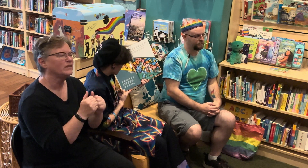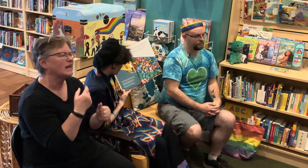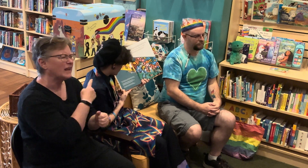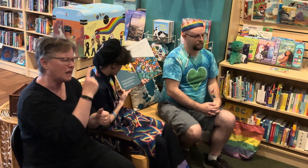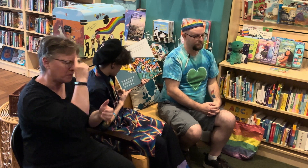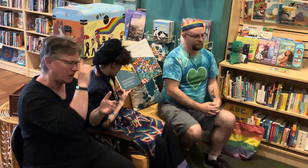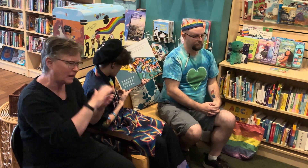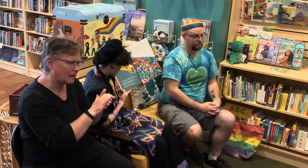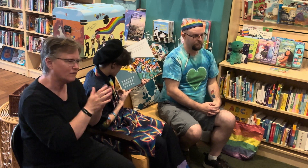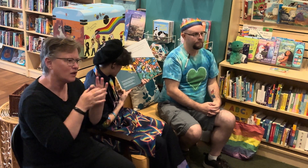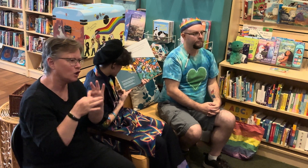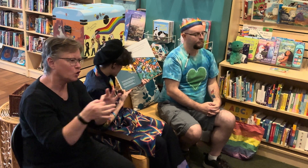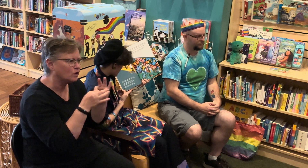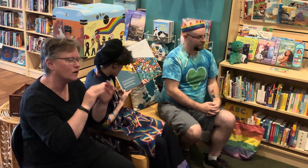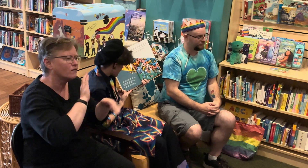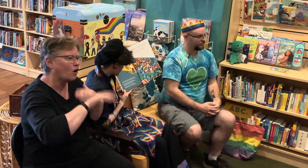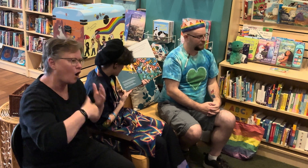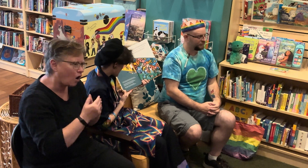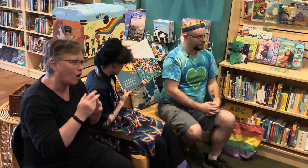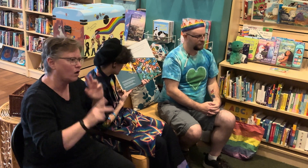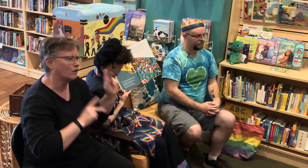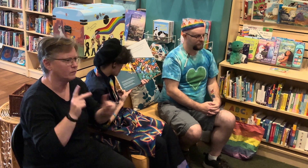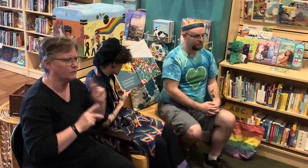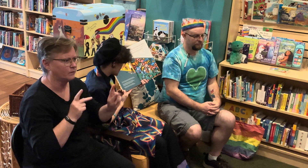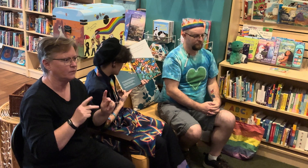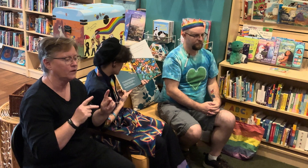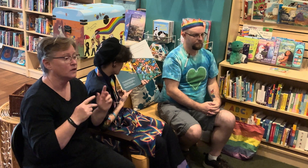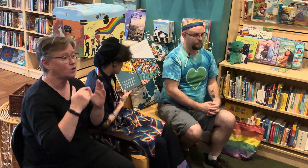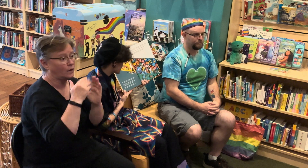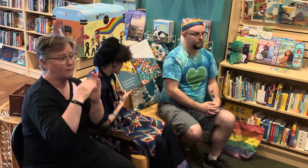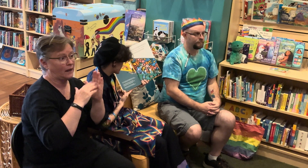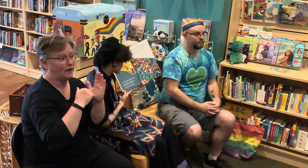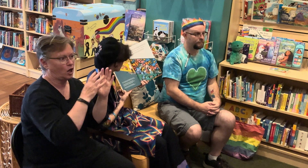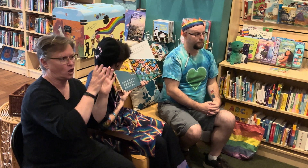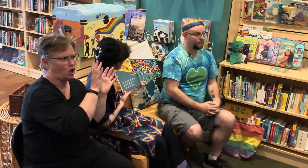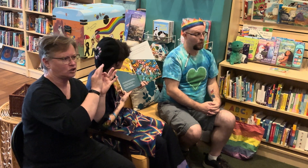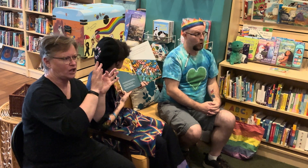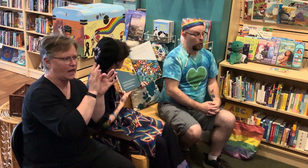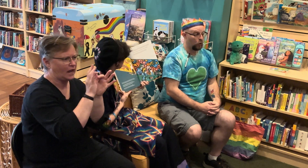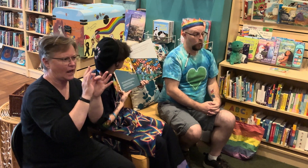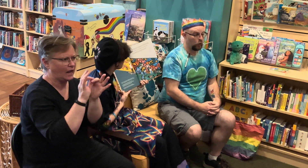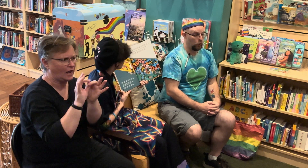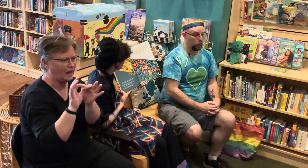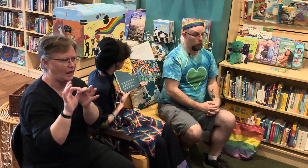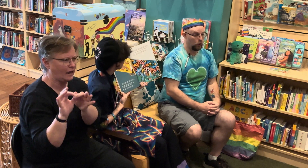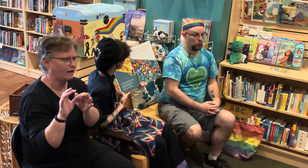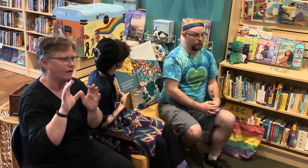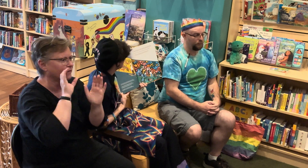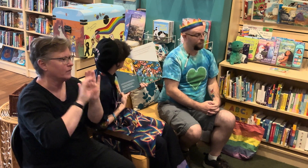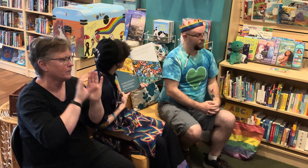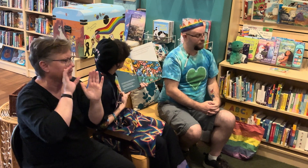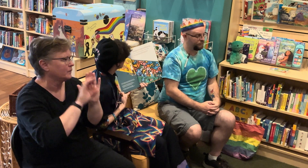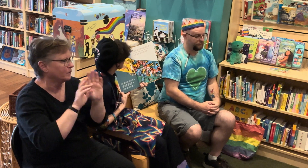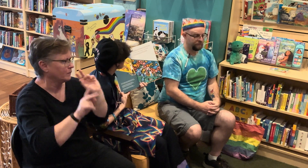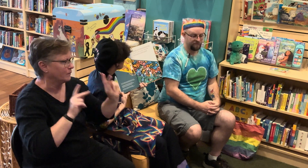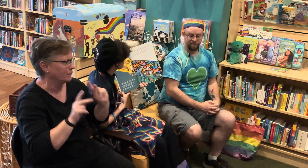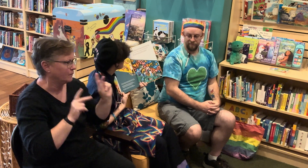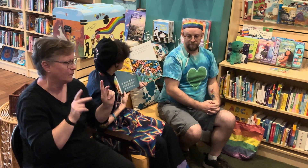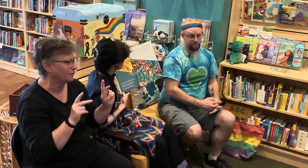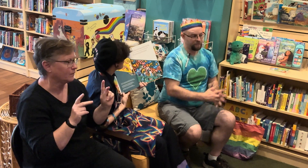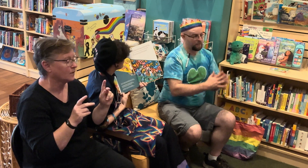of all human beings, so he painted a long chain of interconnected figures. He also painted a wall with